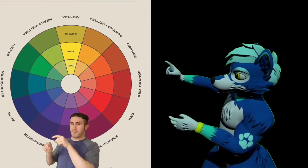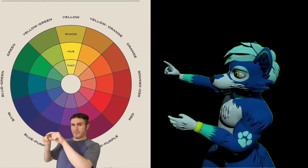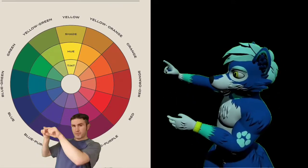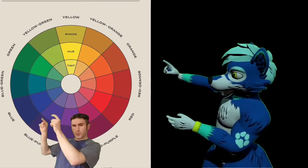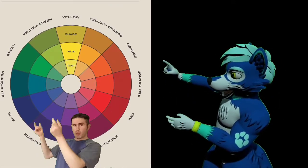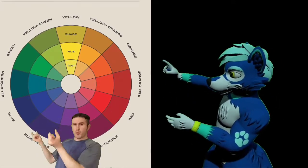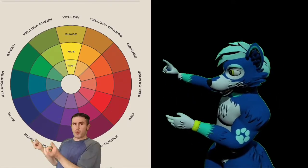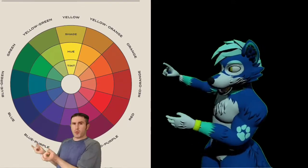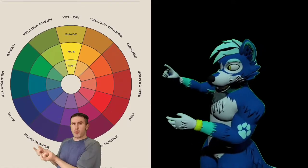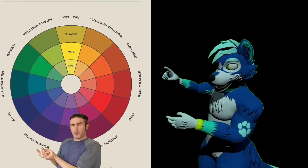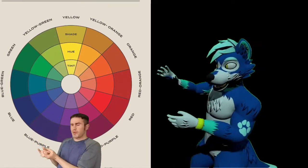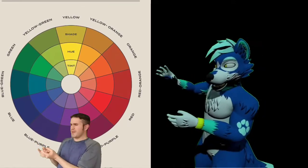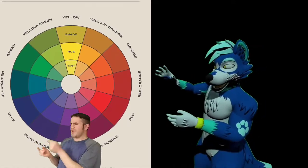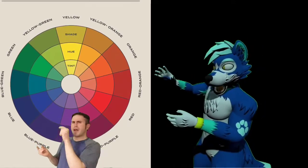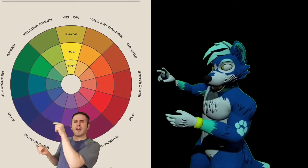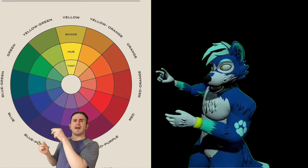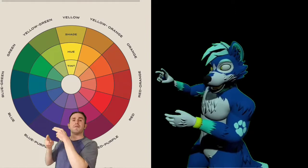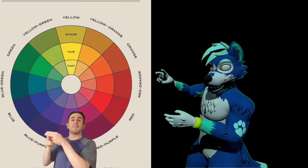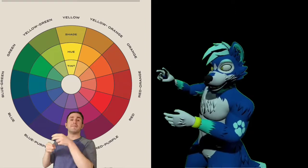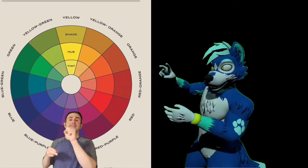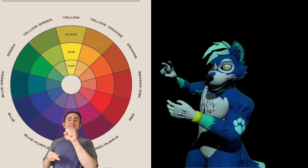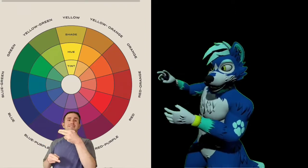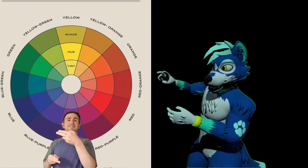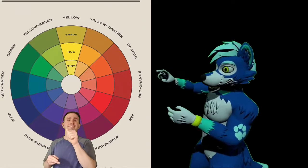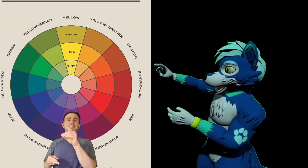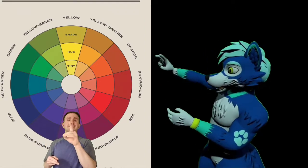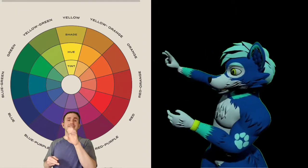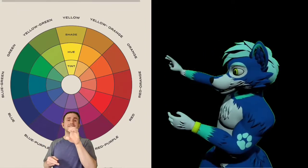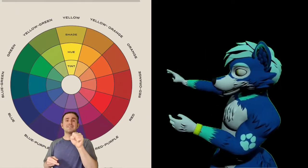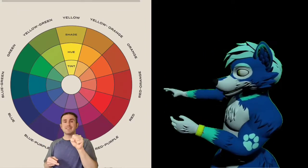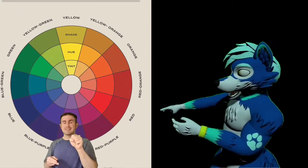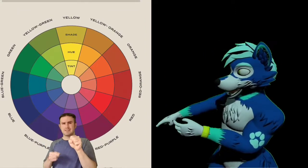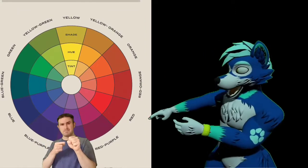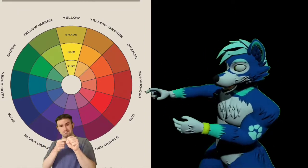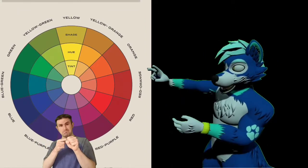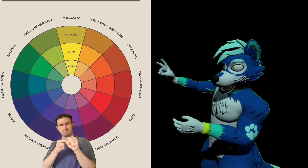You have what are referred to as shades, on the outside.